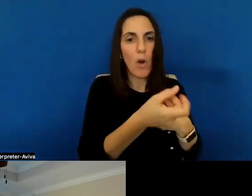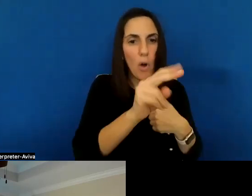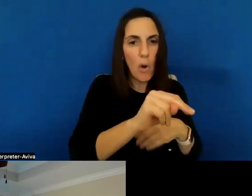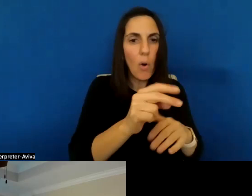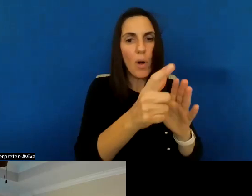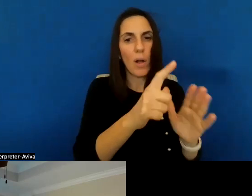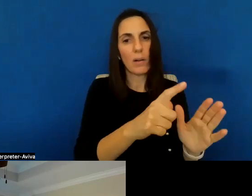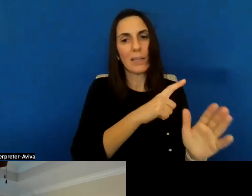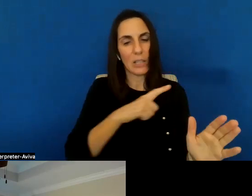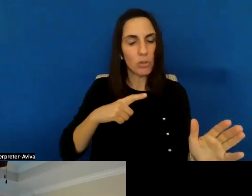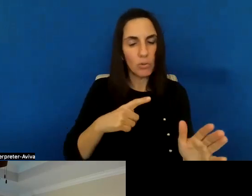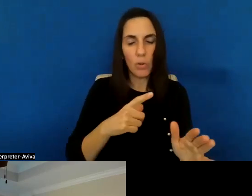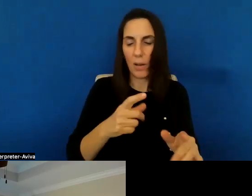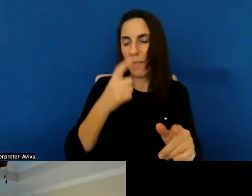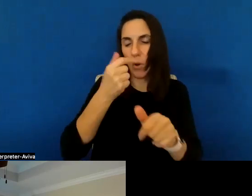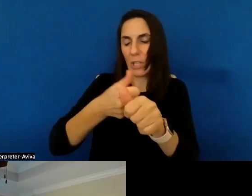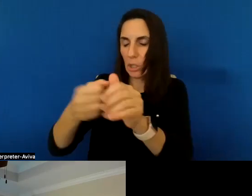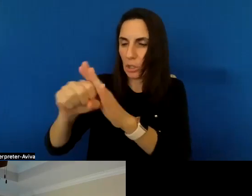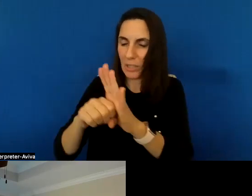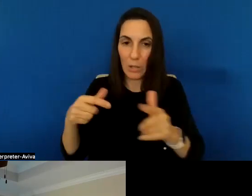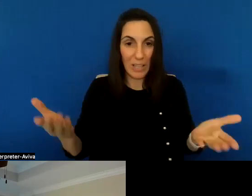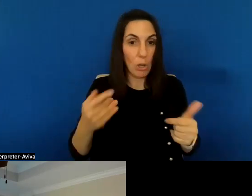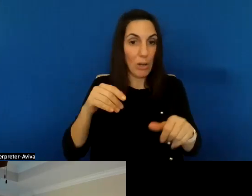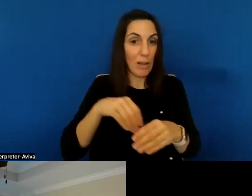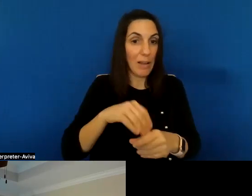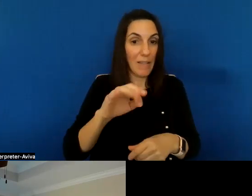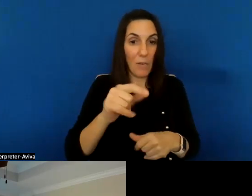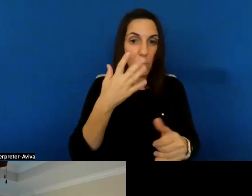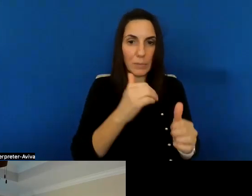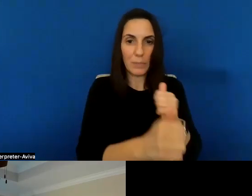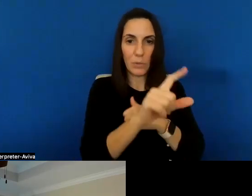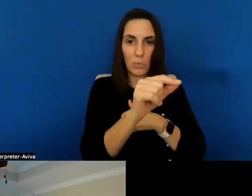11:10:53 And so here in Florida we passed on 2,015, and launched July one, of 2,016.